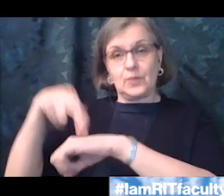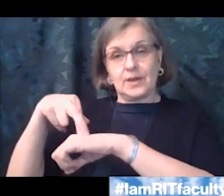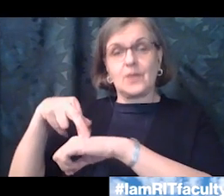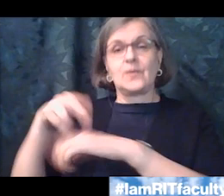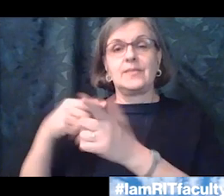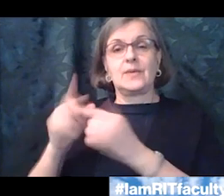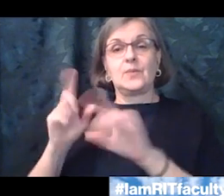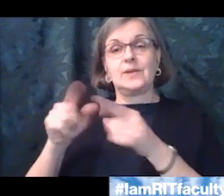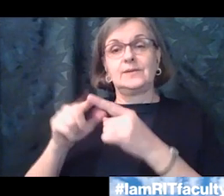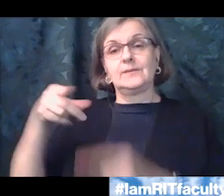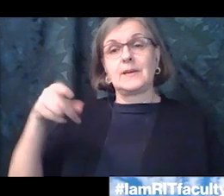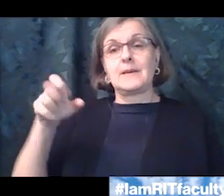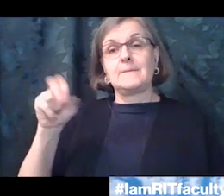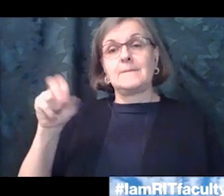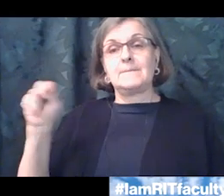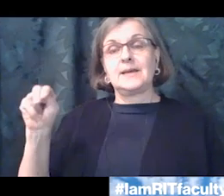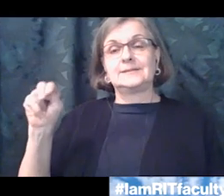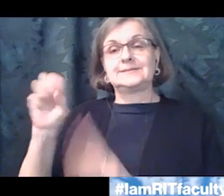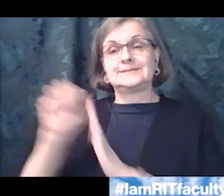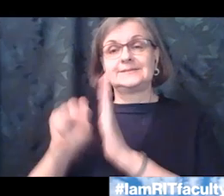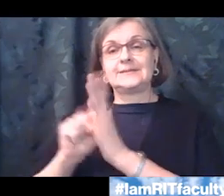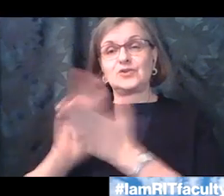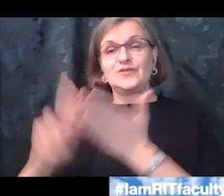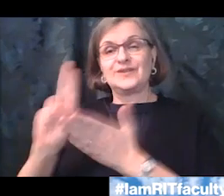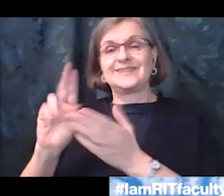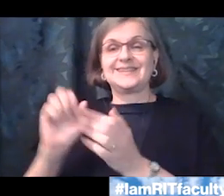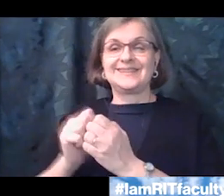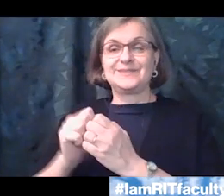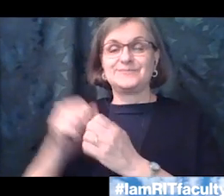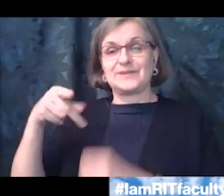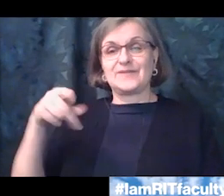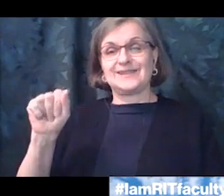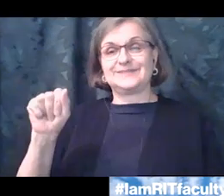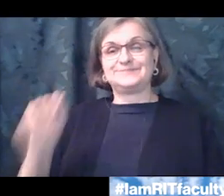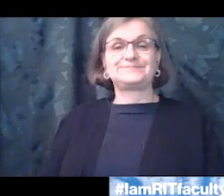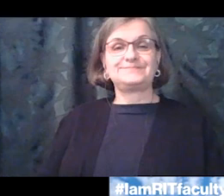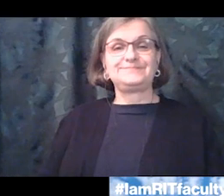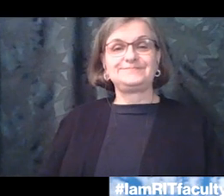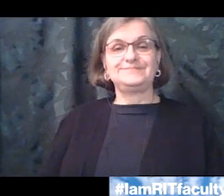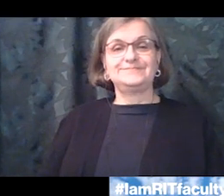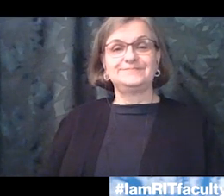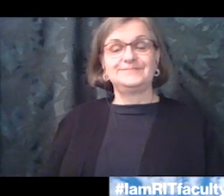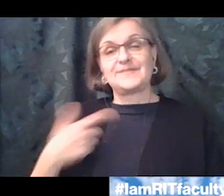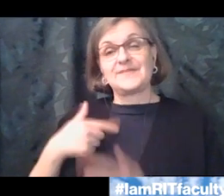University in beautiful Happy Valley State College, Pennsylvania. I stayed there for a long time.